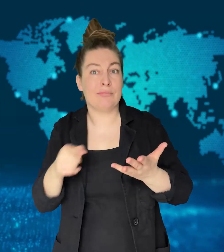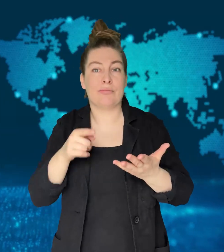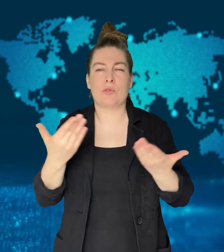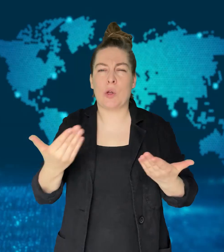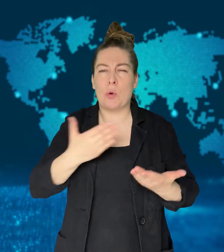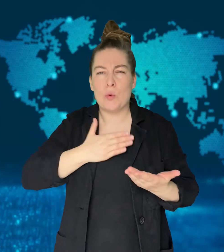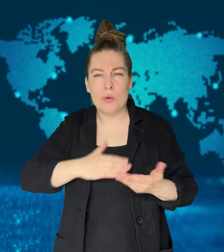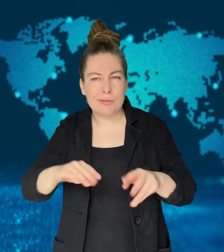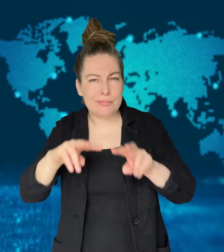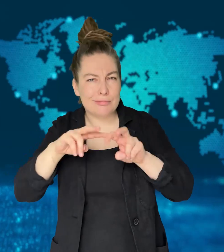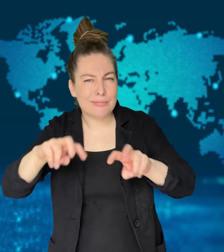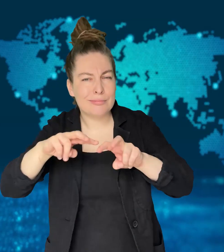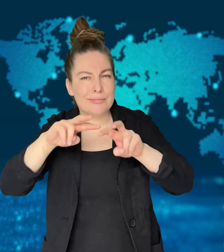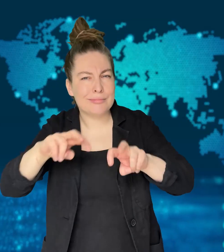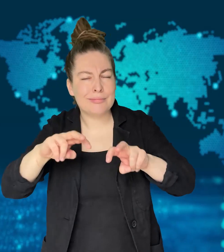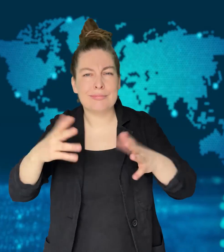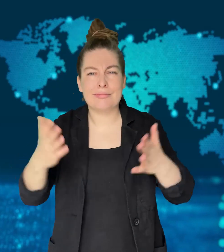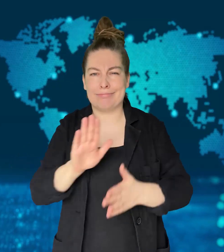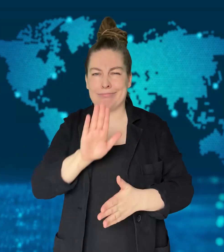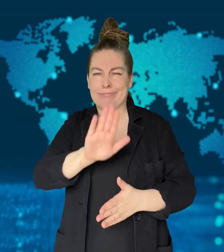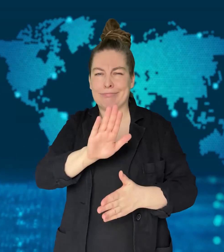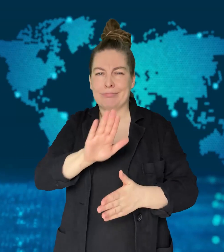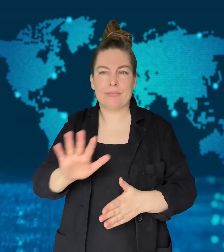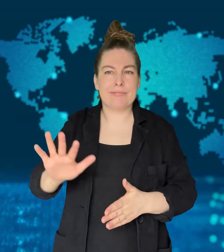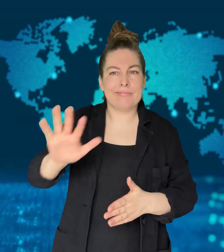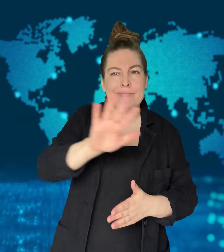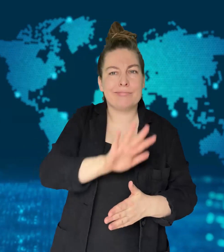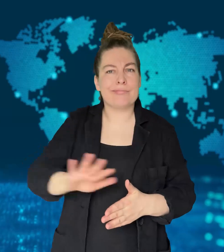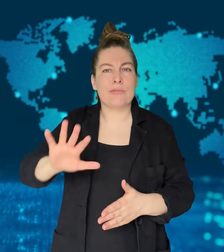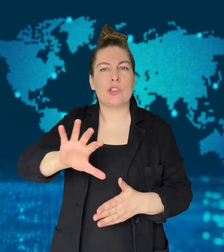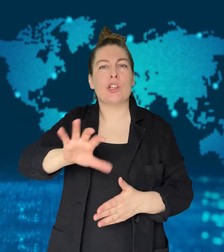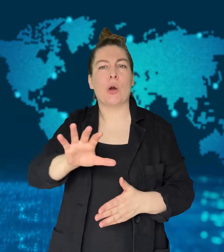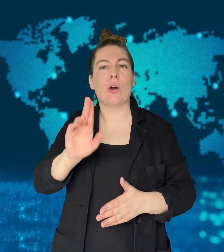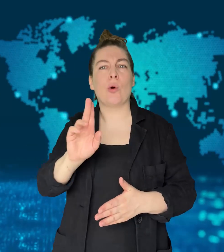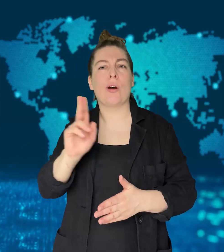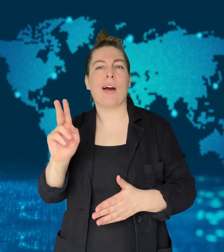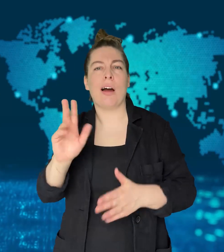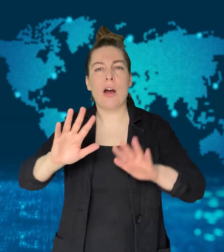in the event of an attack or disaster.